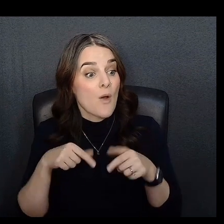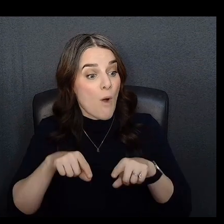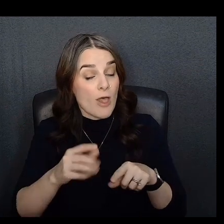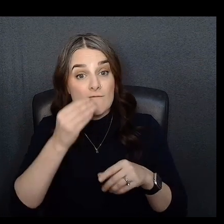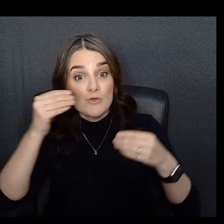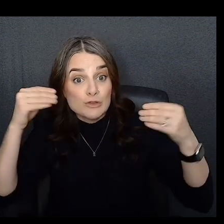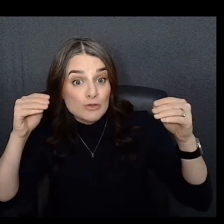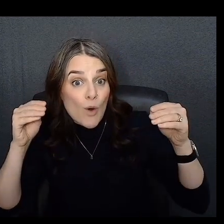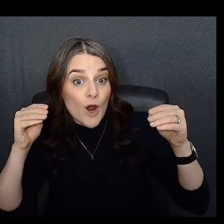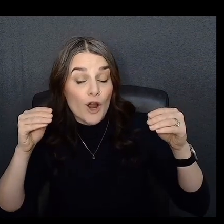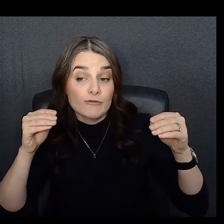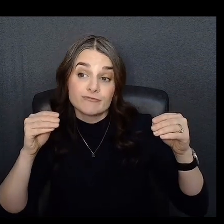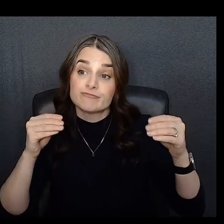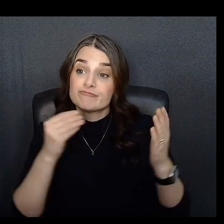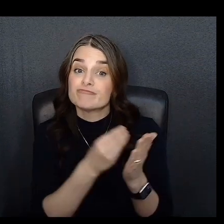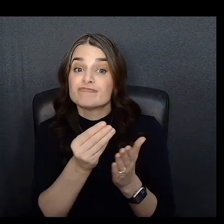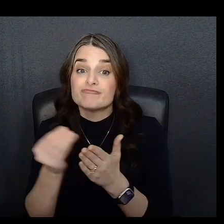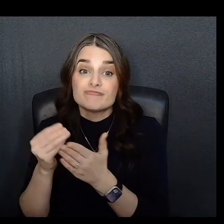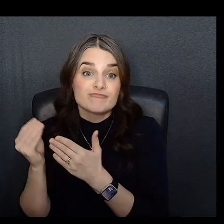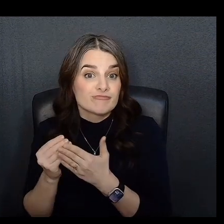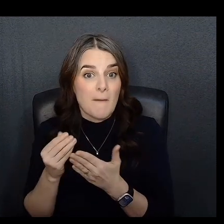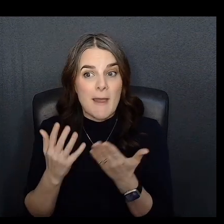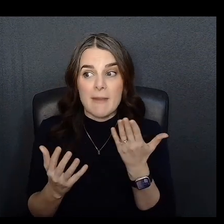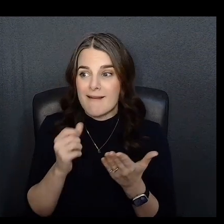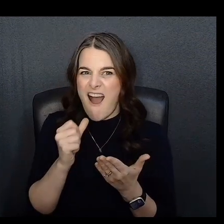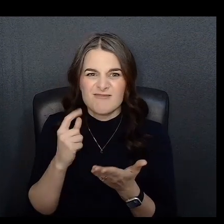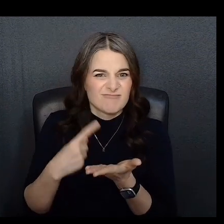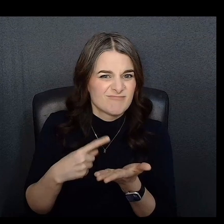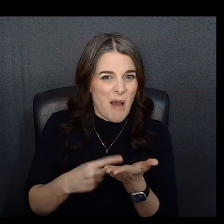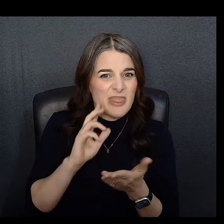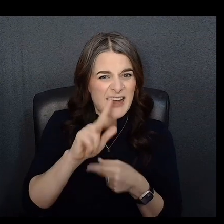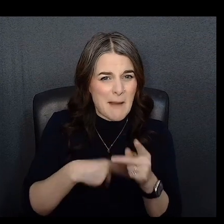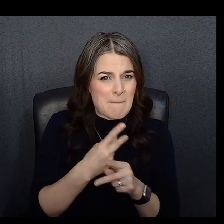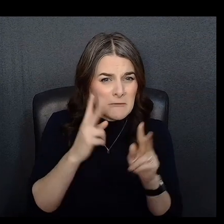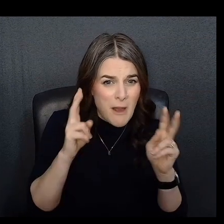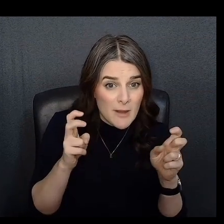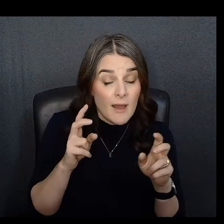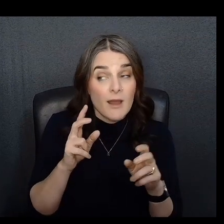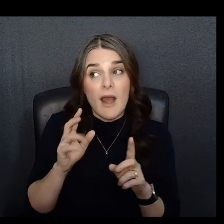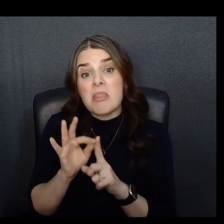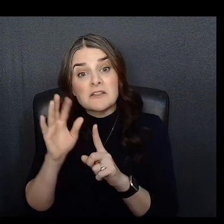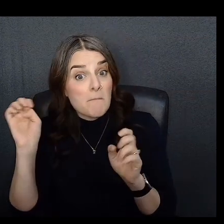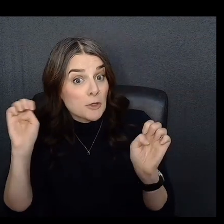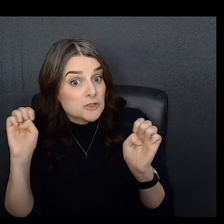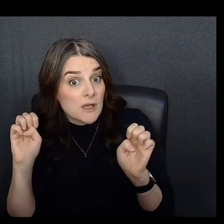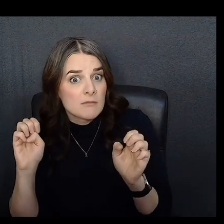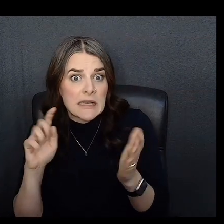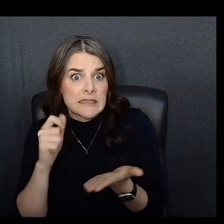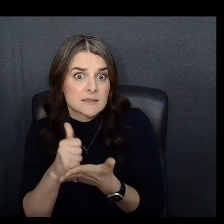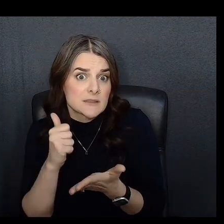unless we are having an emergency, of course, and we need some assistance. But that might be an instance where maybe we wait and we talk